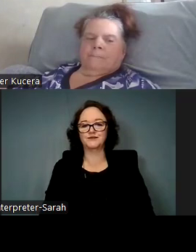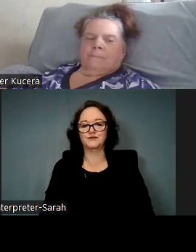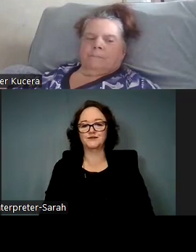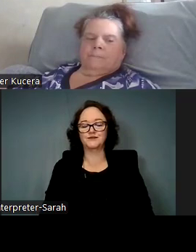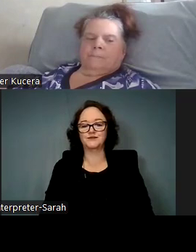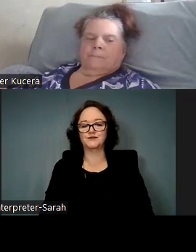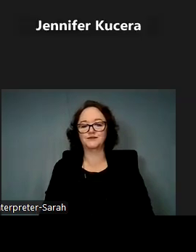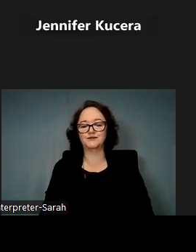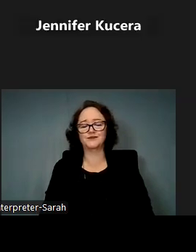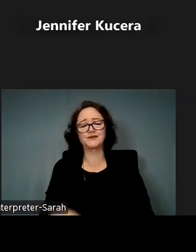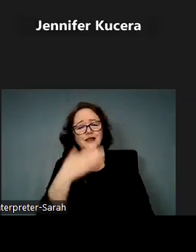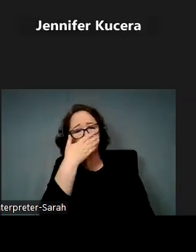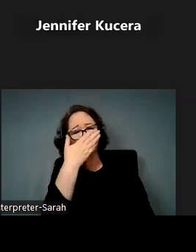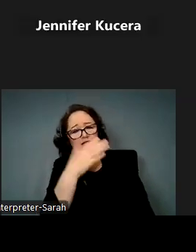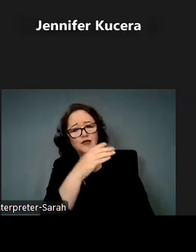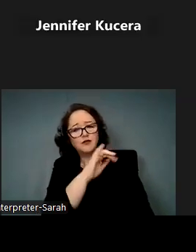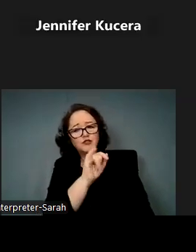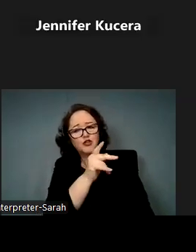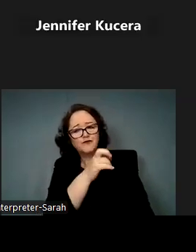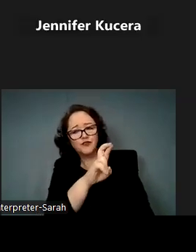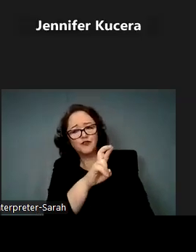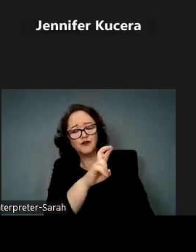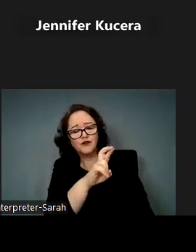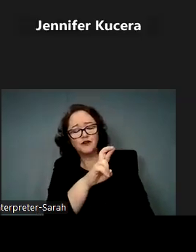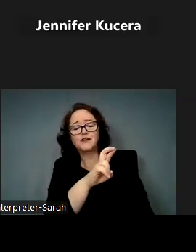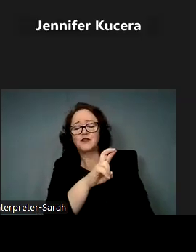Kate Brady: Thank you, Jennifer, it's so interesting and helpful